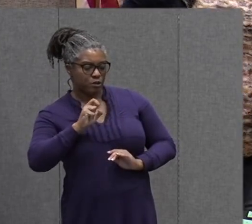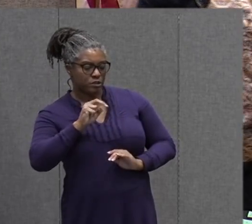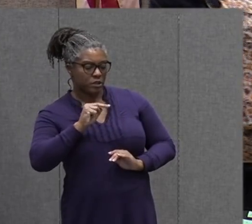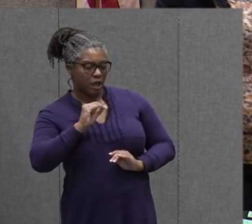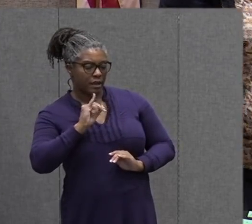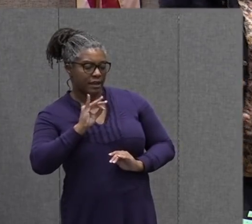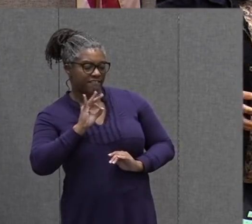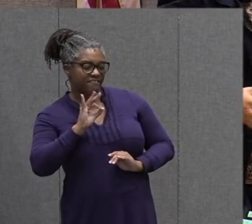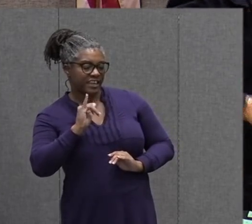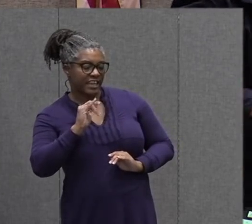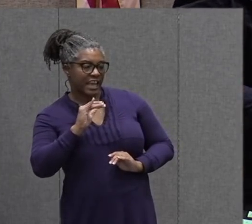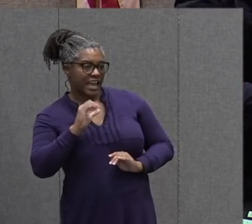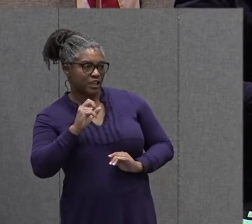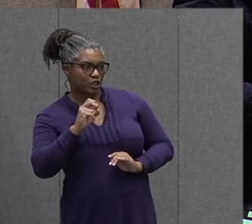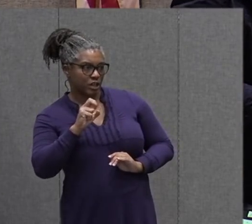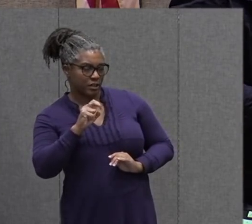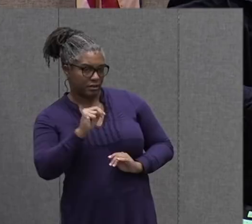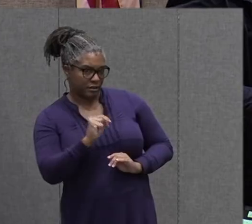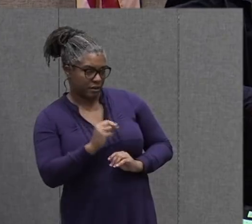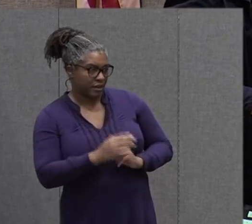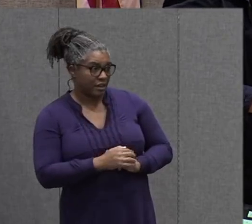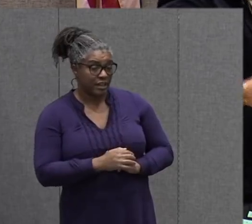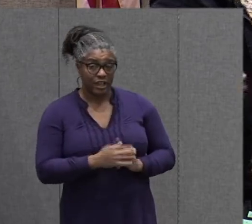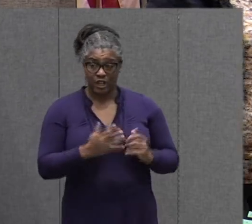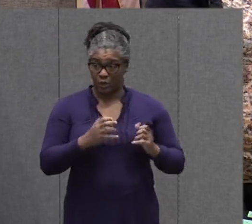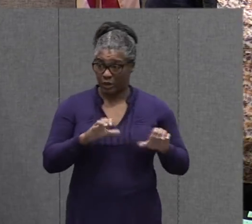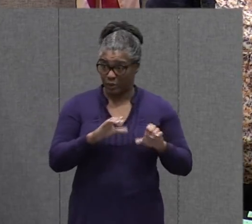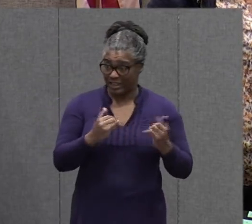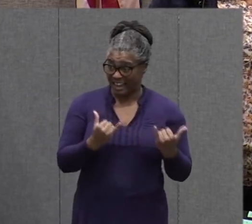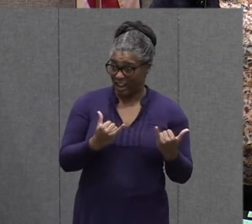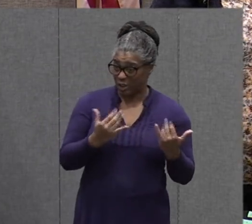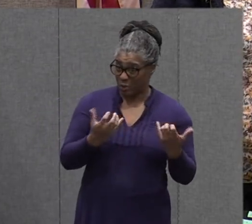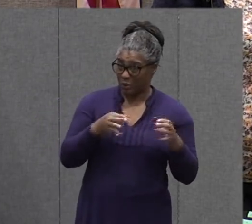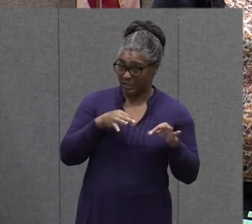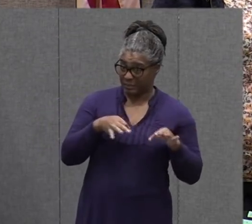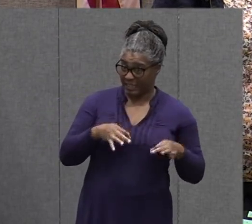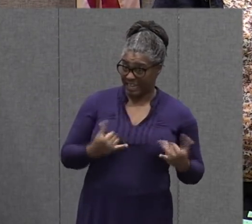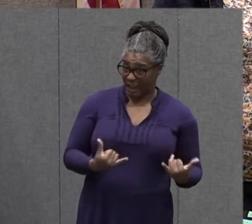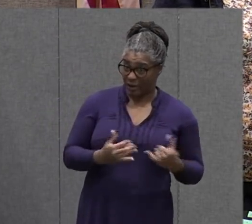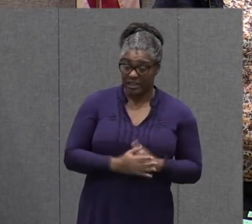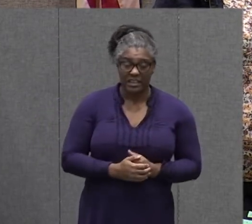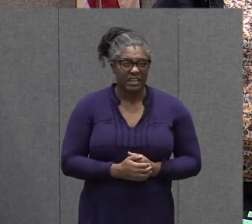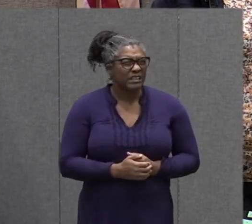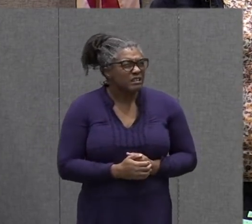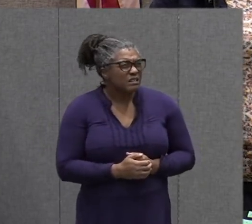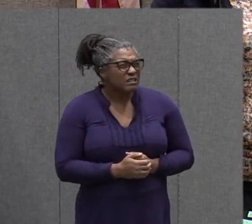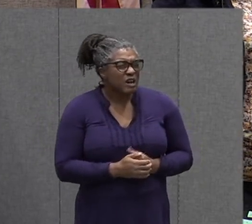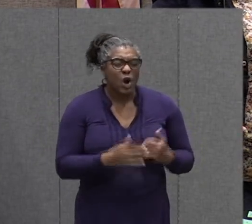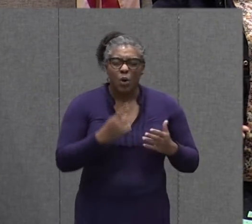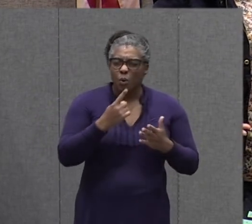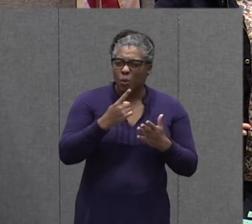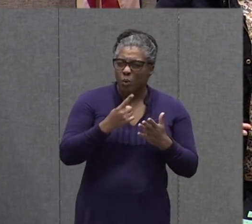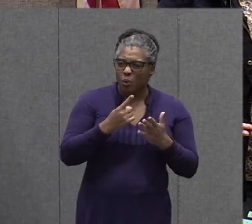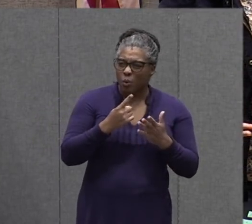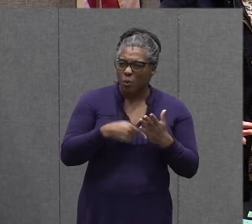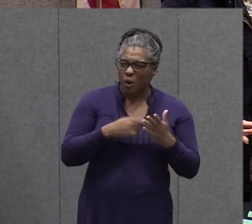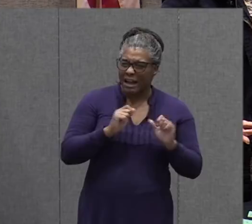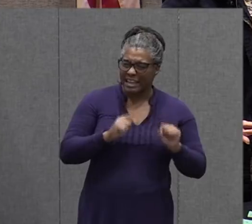or you want me to wait? But what kind - you know what? [Miss Garcia] qualities can an animal have that are humans? [Miss Martindale] Go ahead.